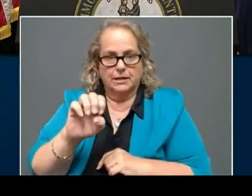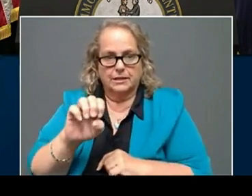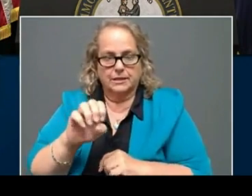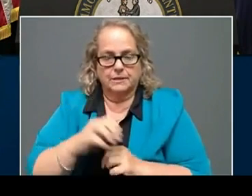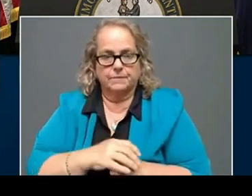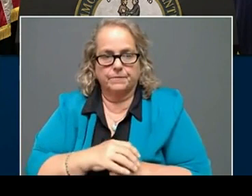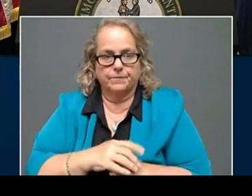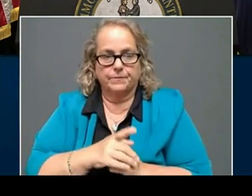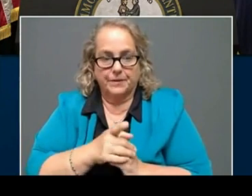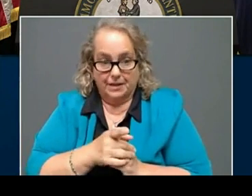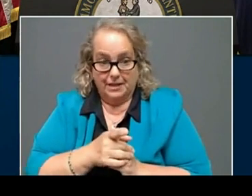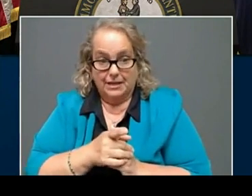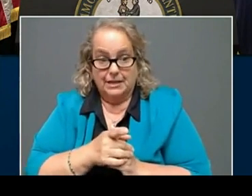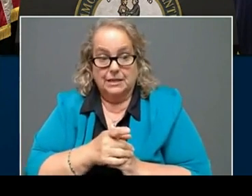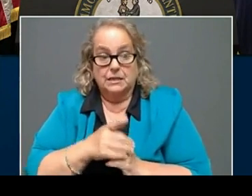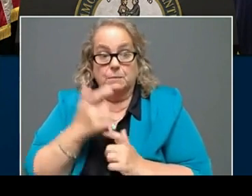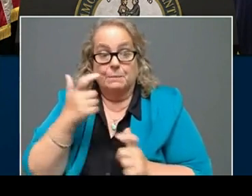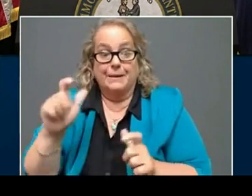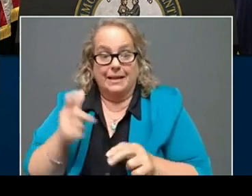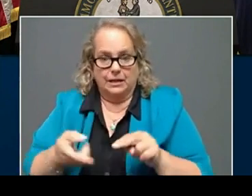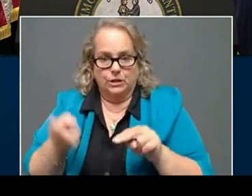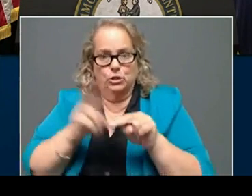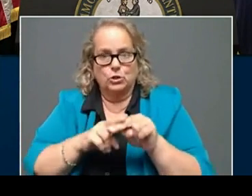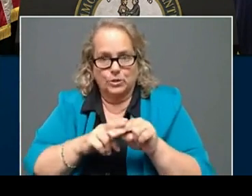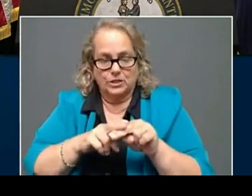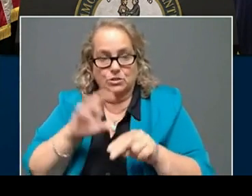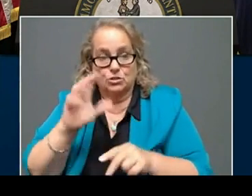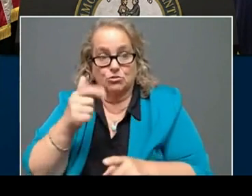significant increase. This chart has the end of last week which is 5.12.